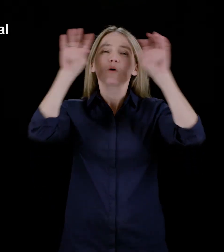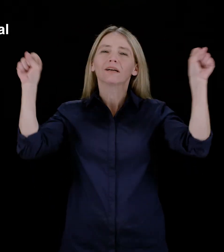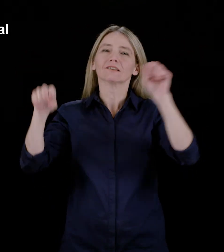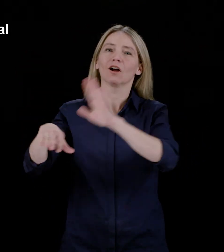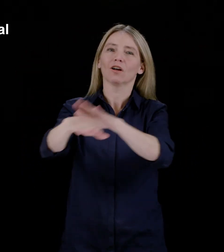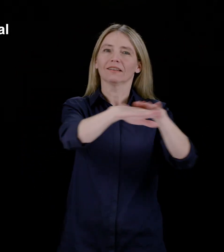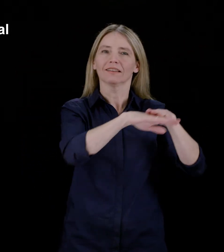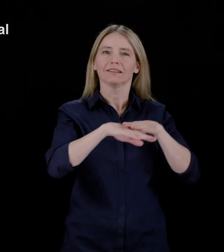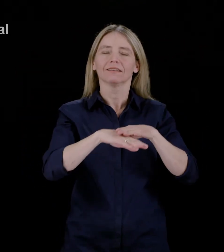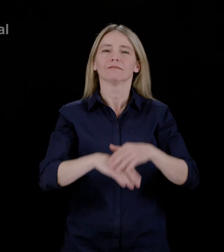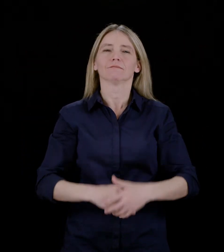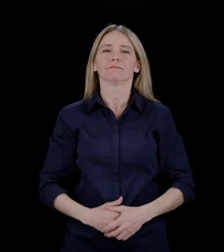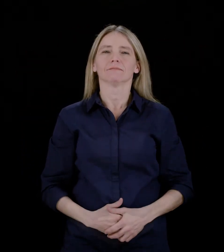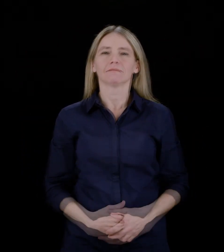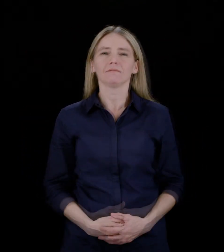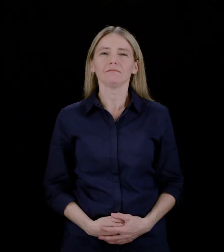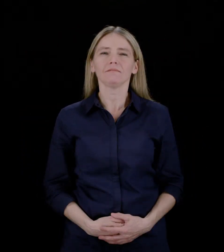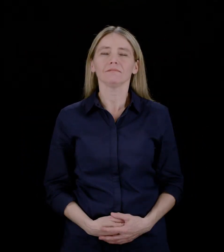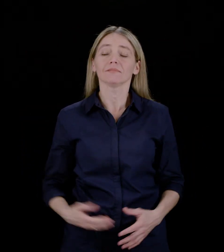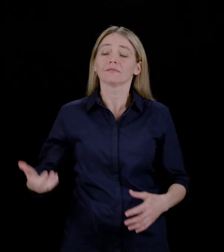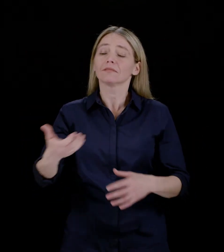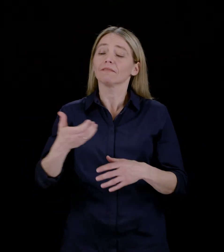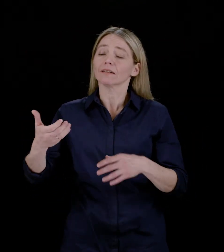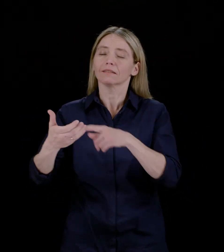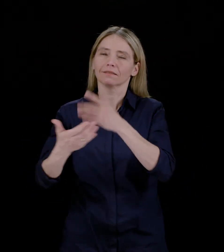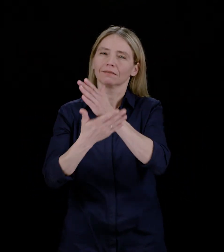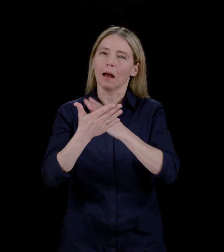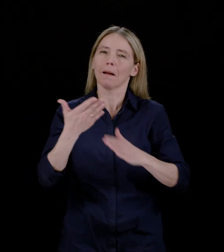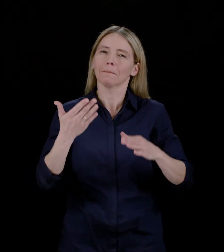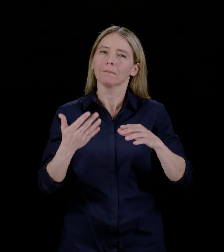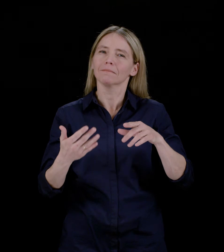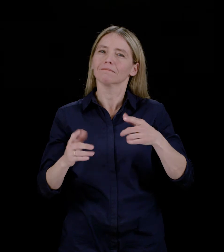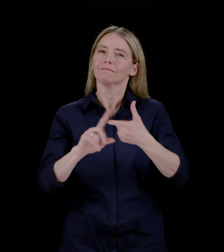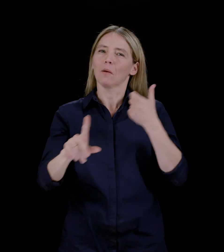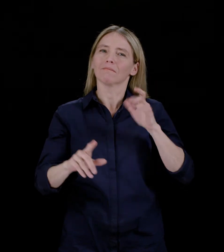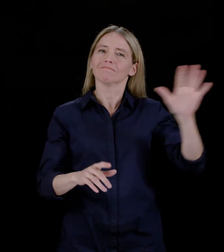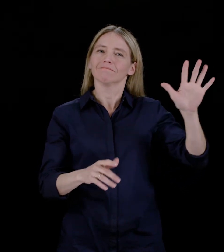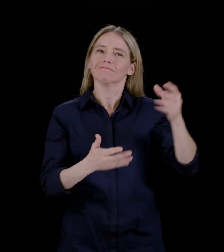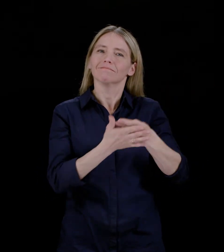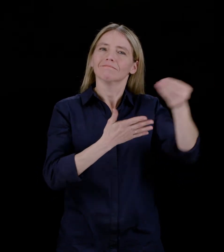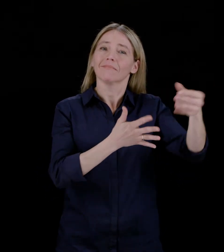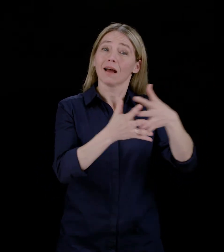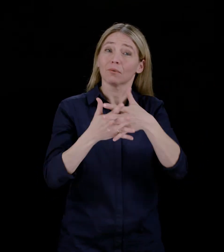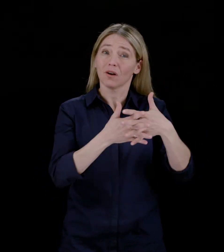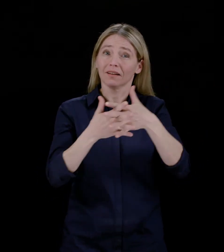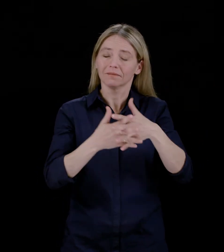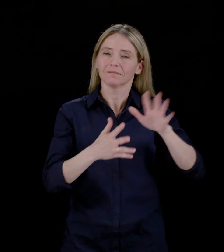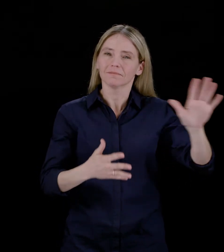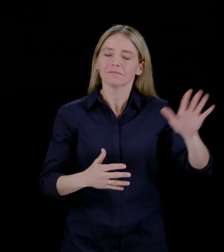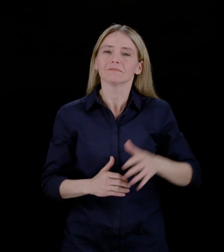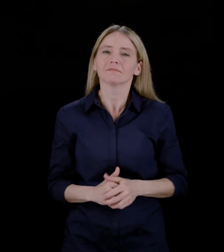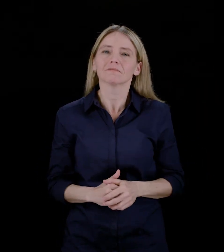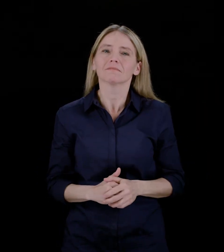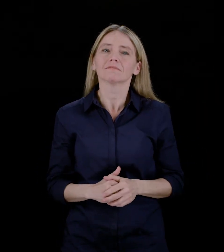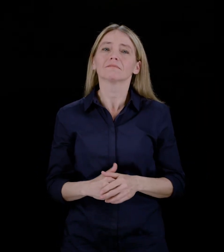Presidential Alert Some devices that are purchased in the United States may display a banner that says